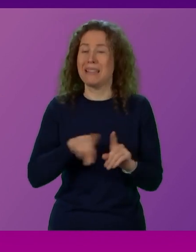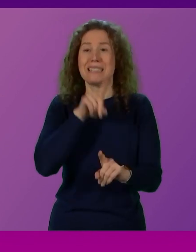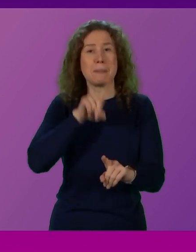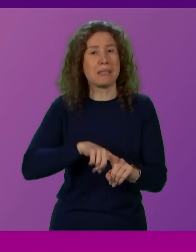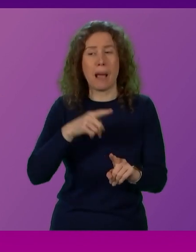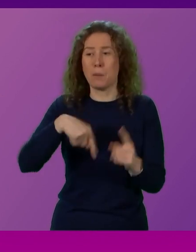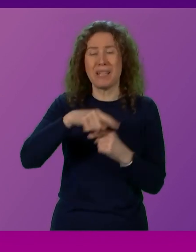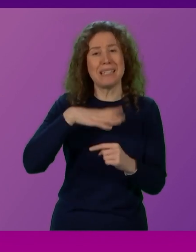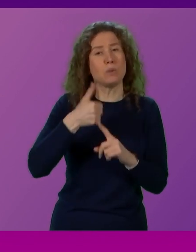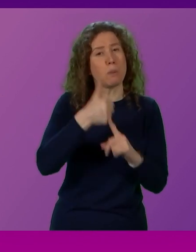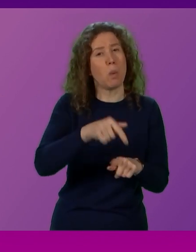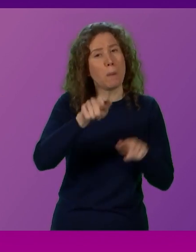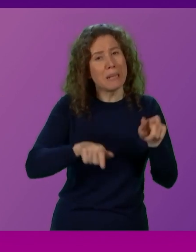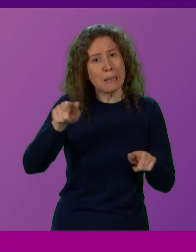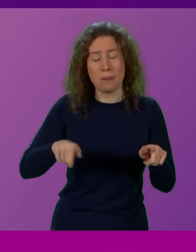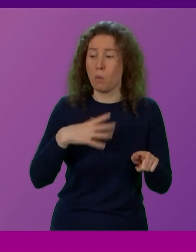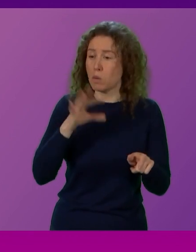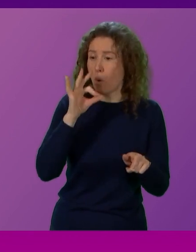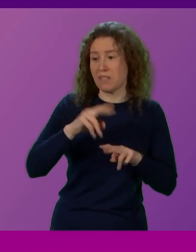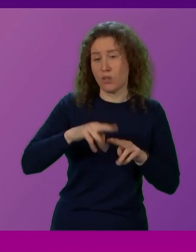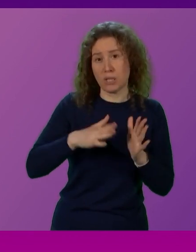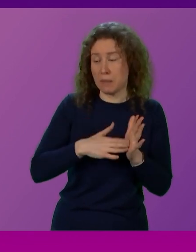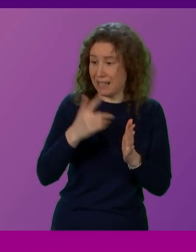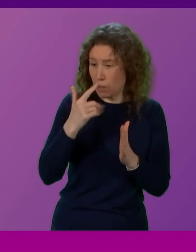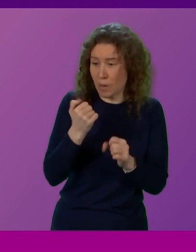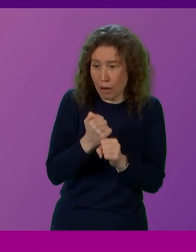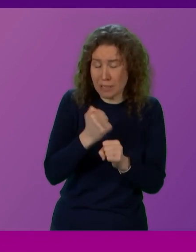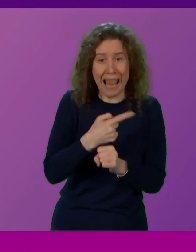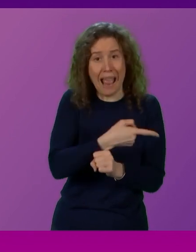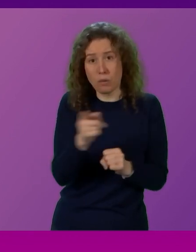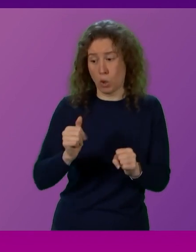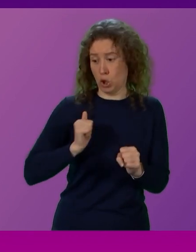Can the First Minister guarantee that everyone who is due the winter heating payment in Scotland